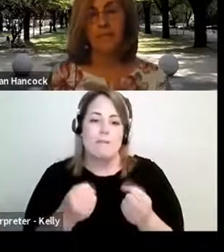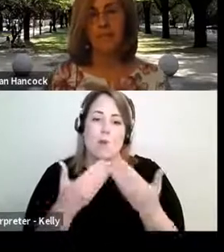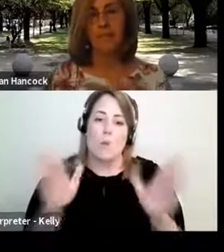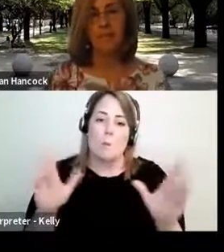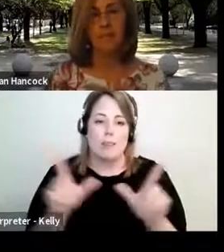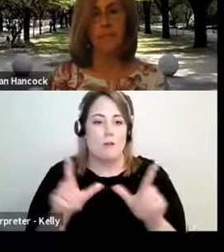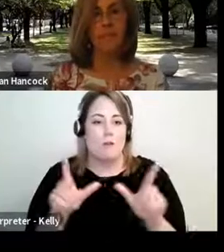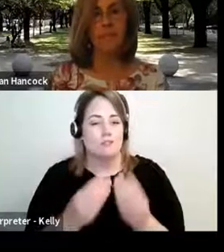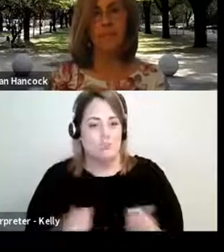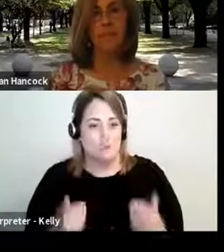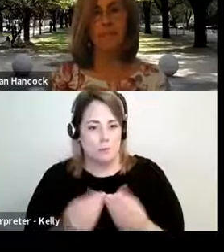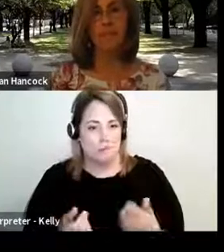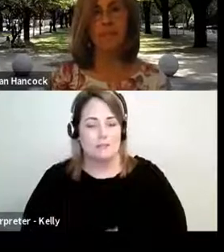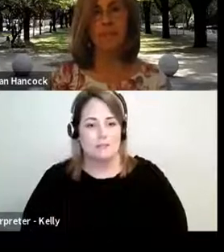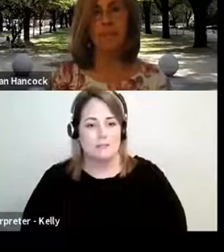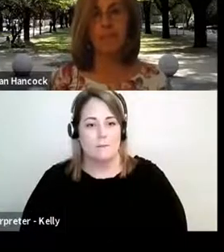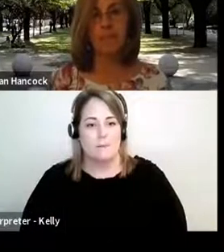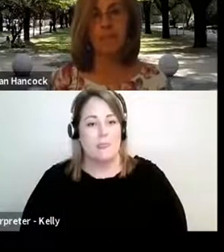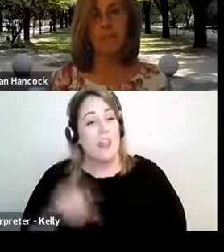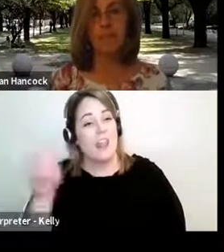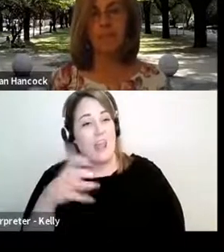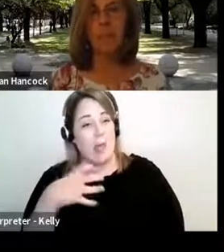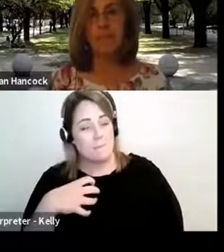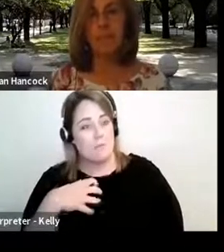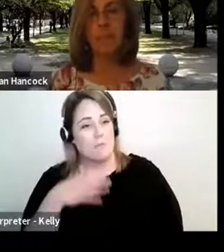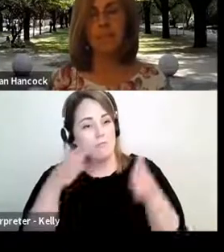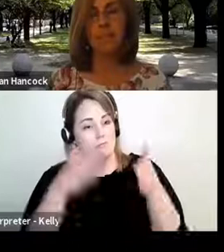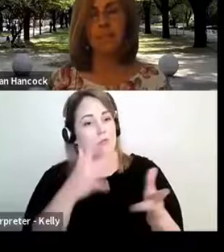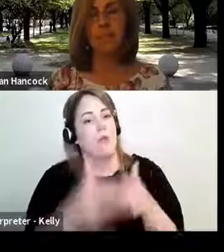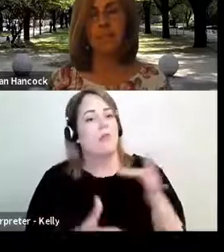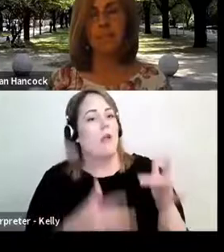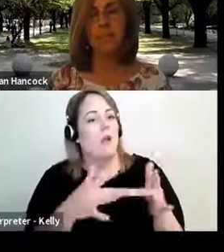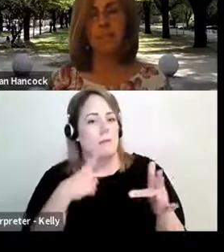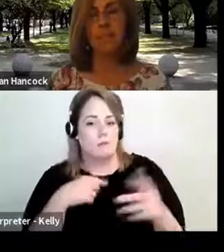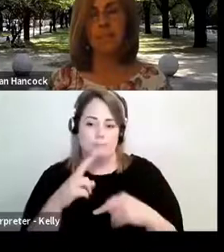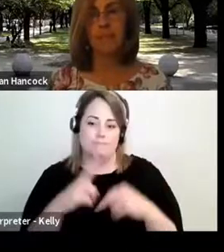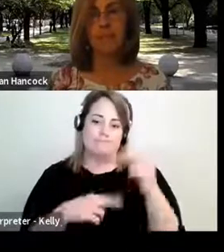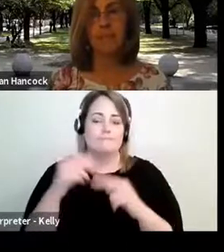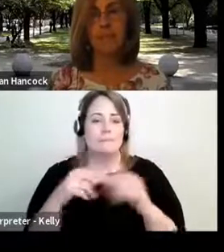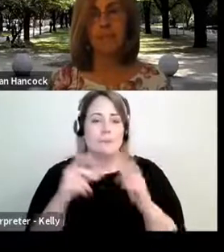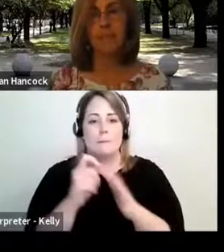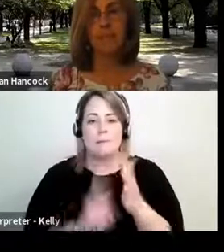moved into that more online model since developing the online platform, purely because – well, for a